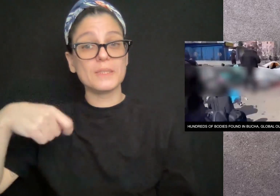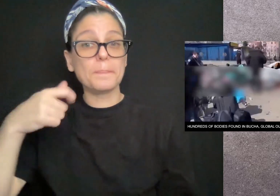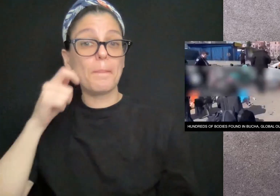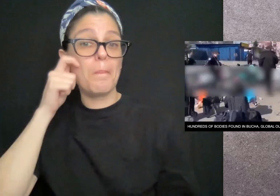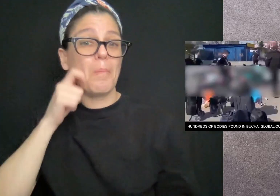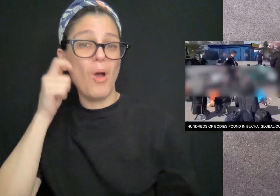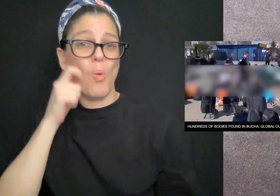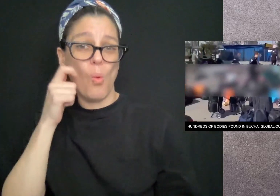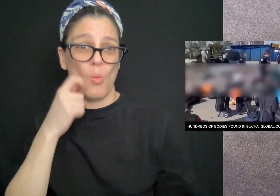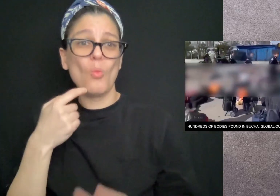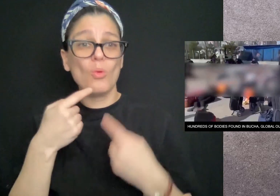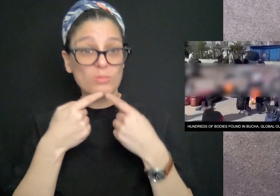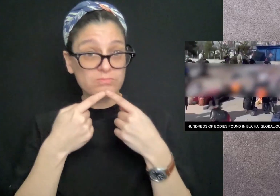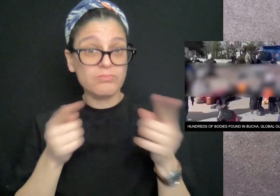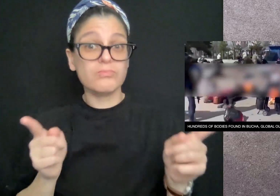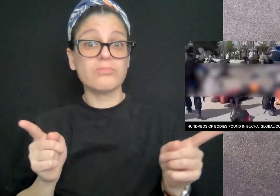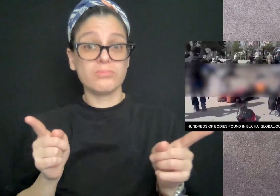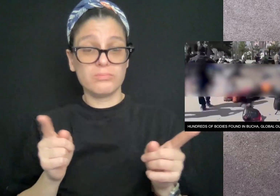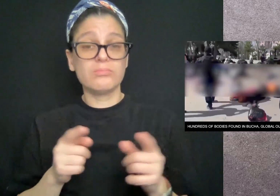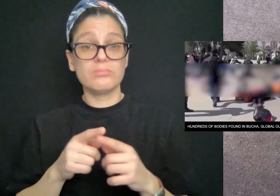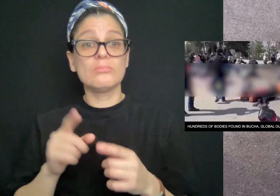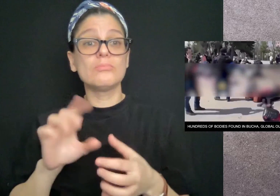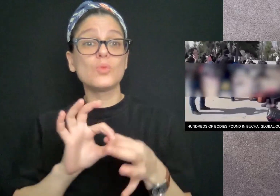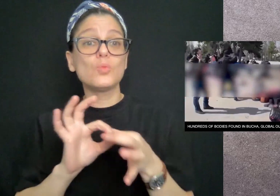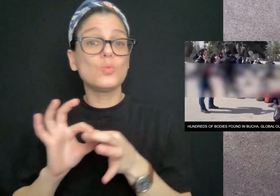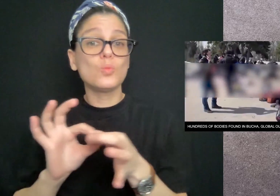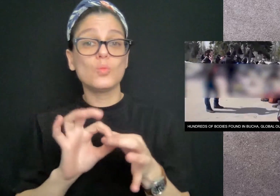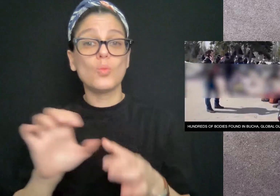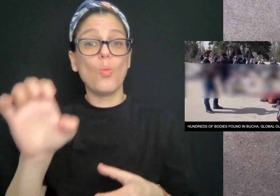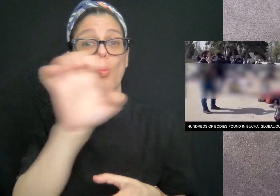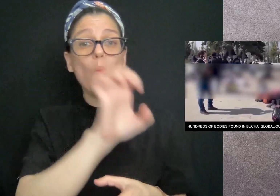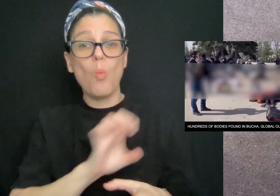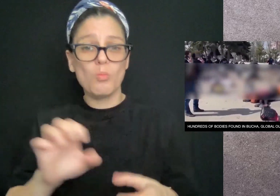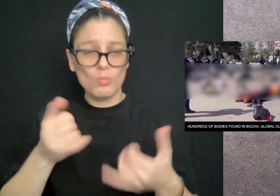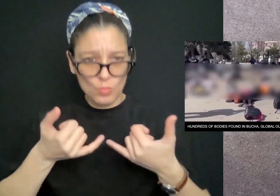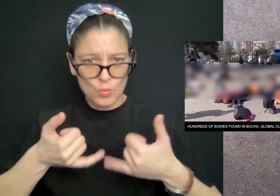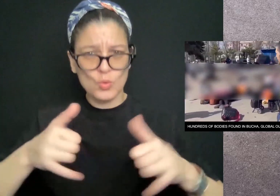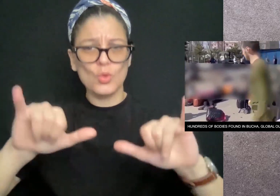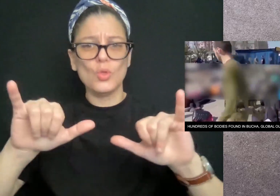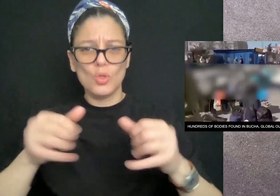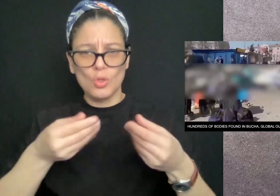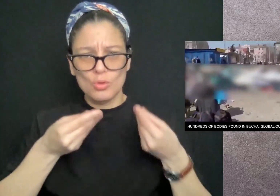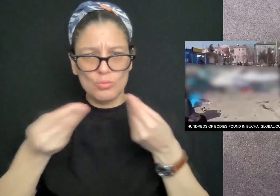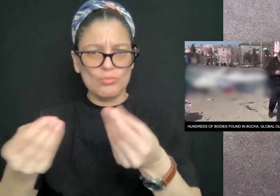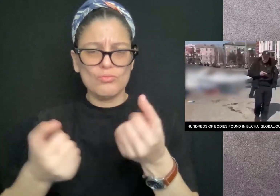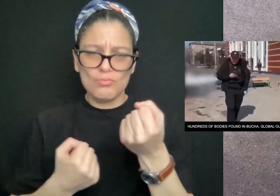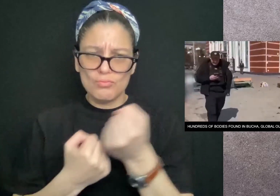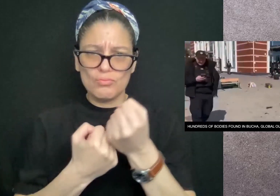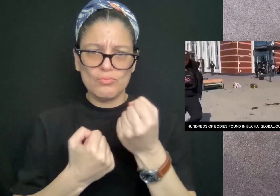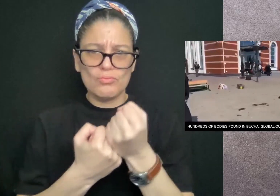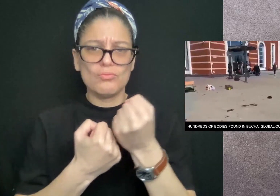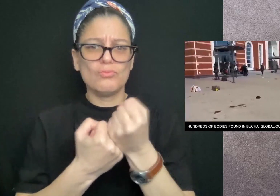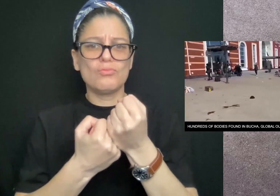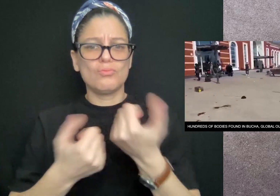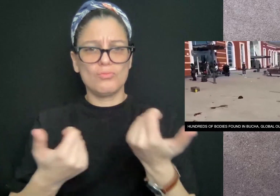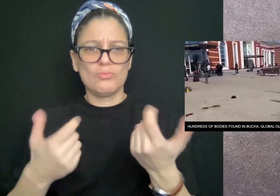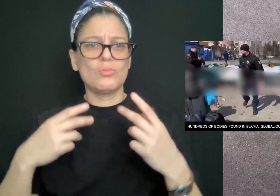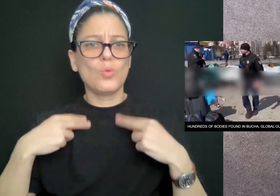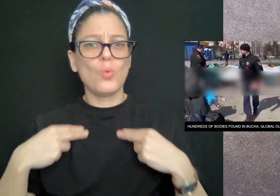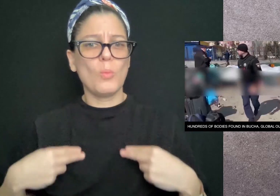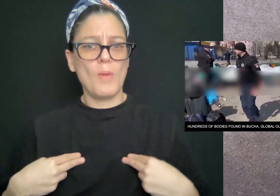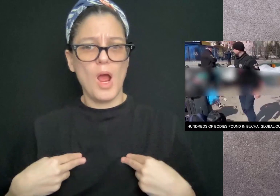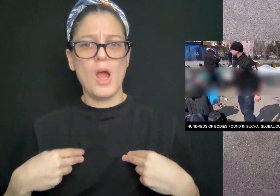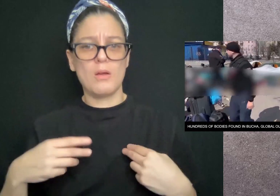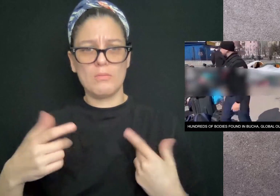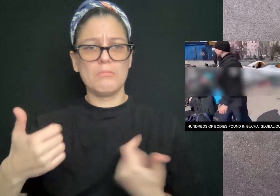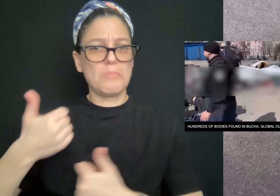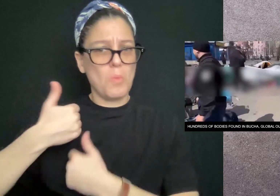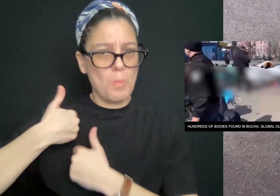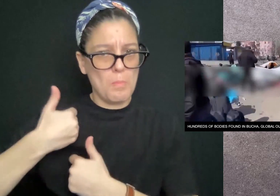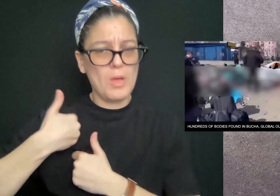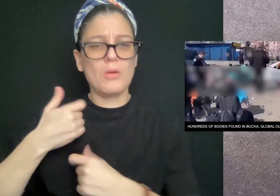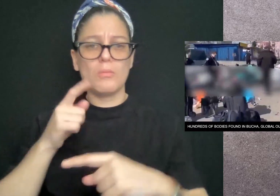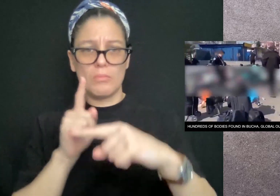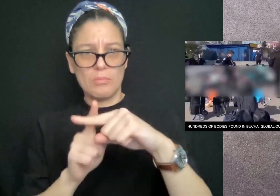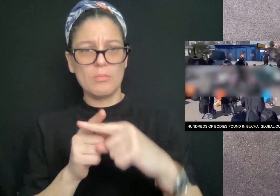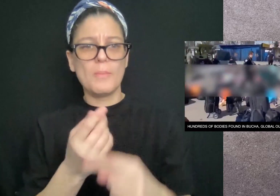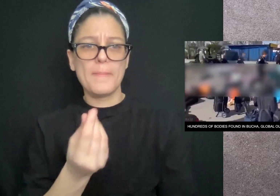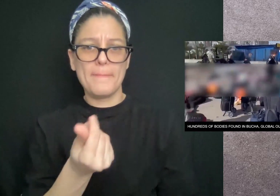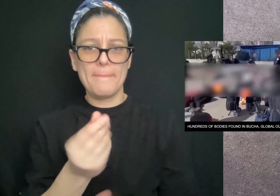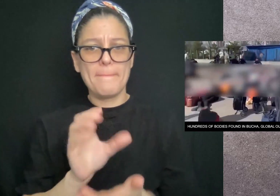unacceptable French President Emmanuel Macron stated the European Union will continue to